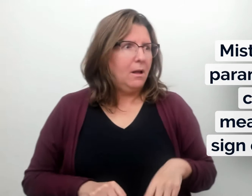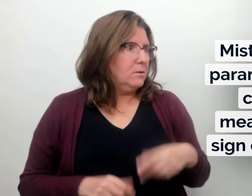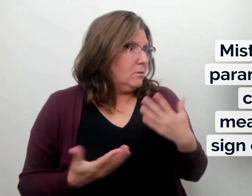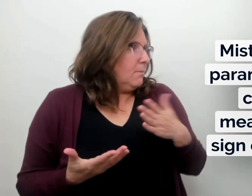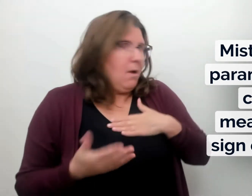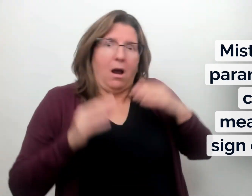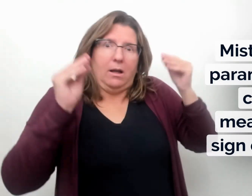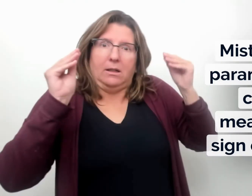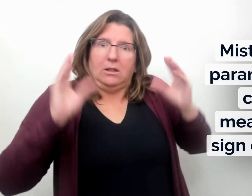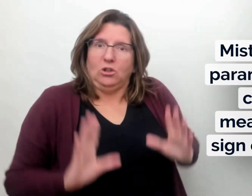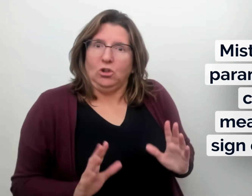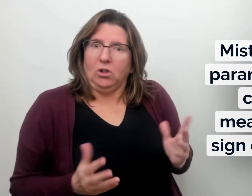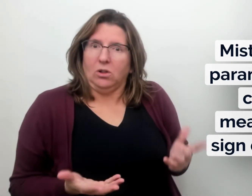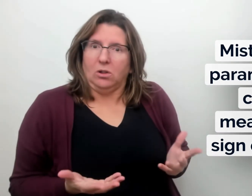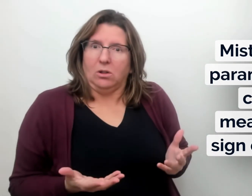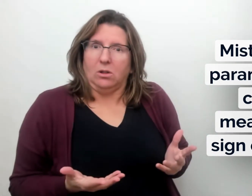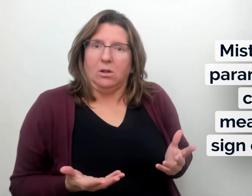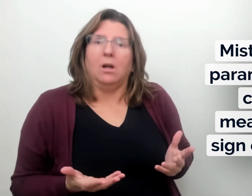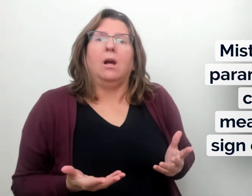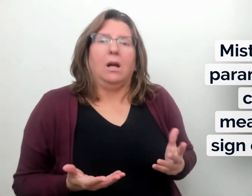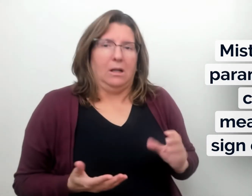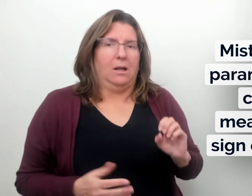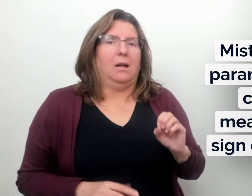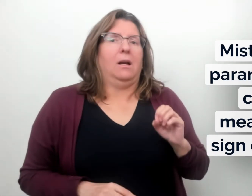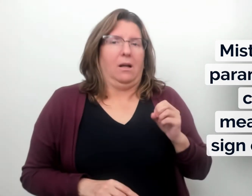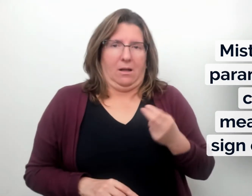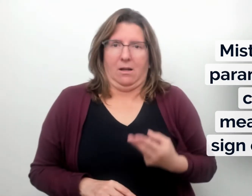She said, 'well, my teacher did.'